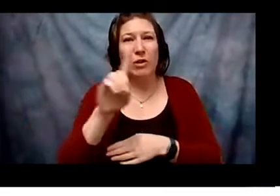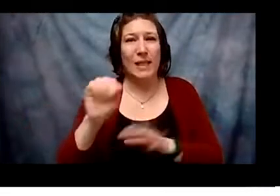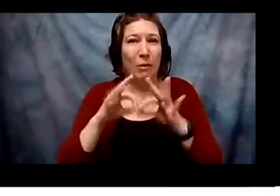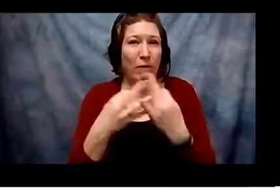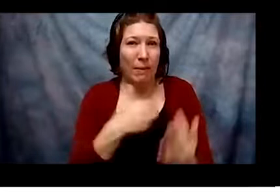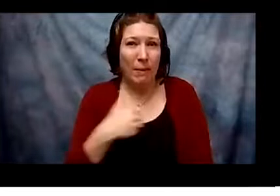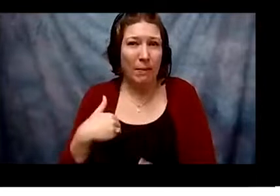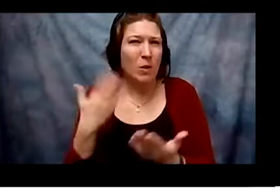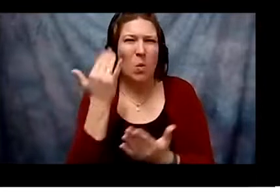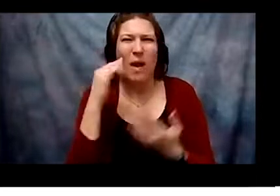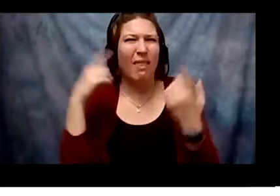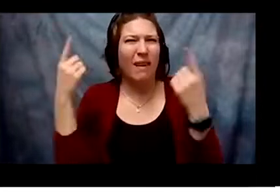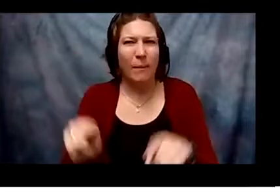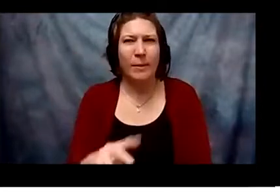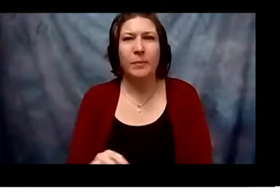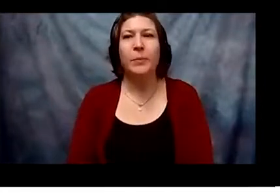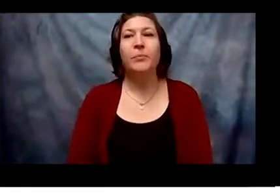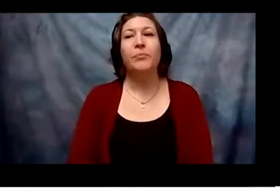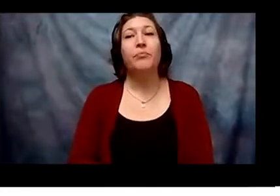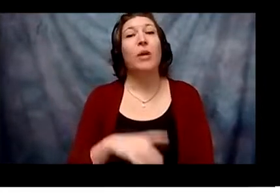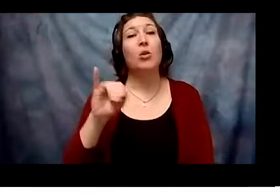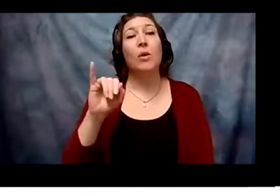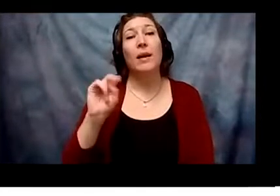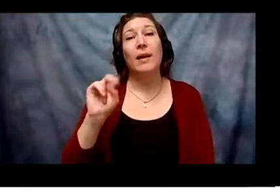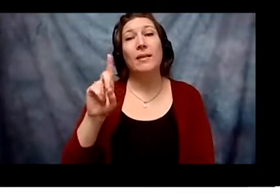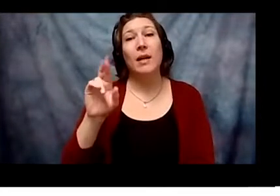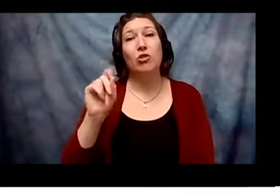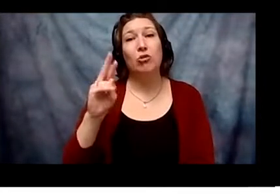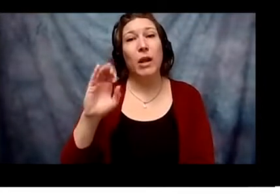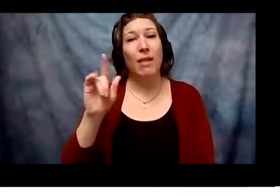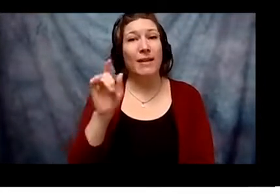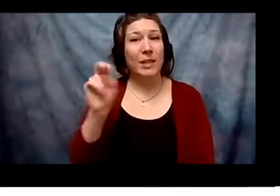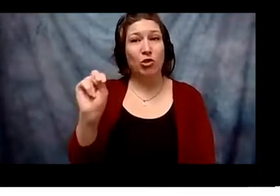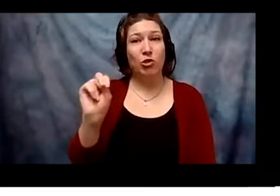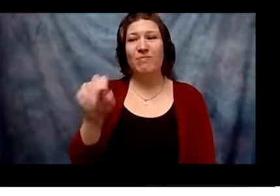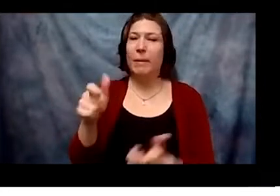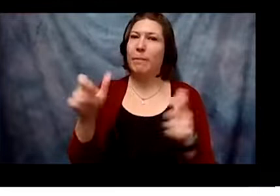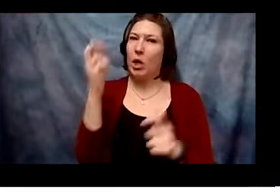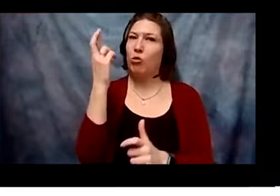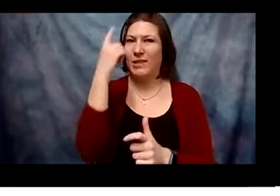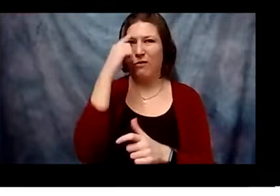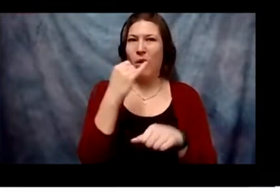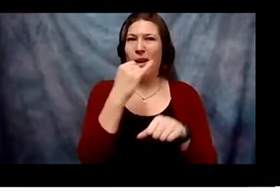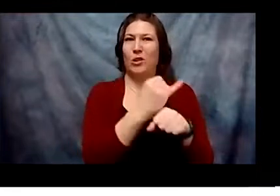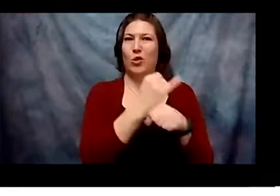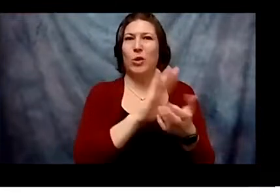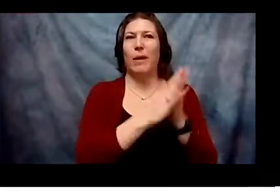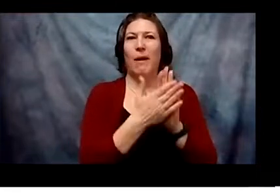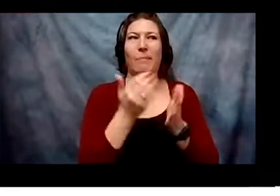Industrialization was a major reason. Institutions became useful for the families facing a new